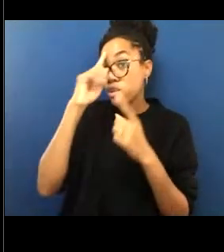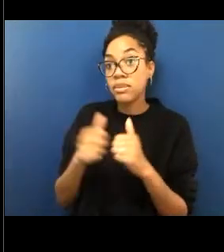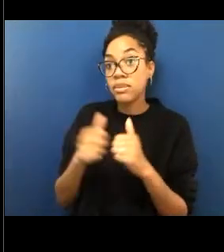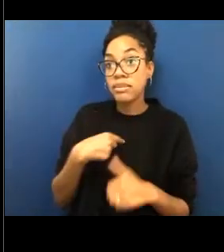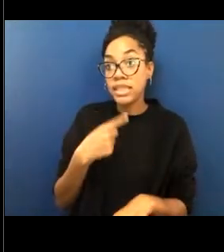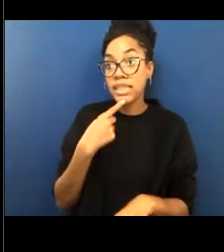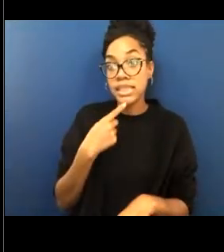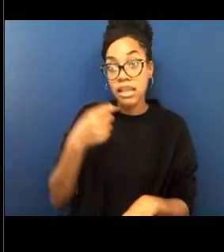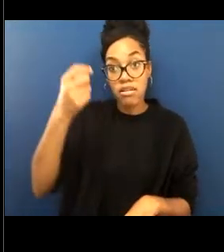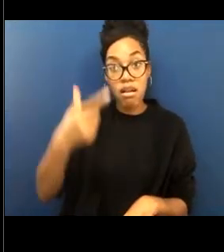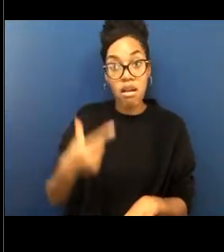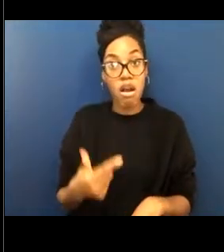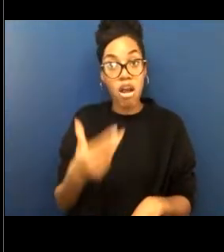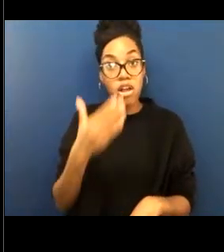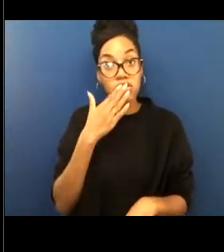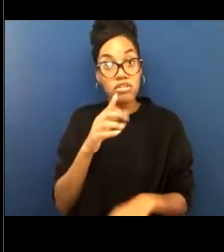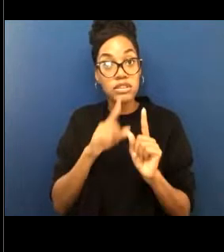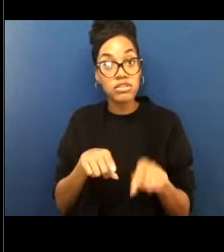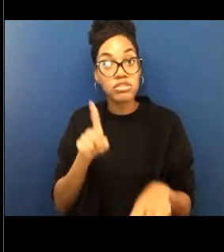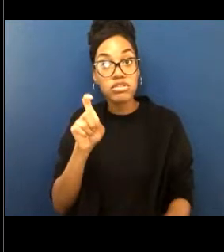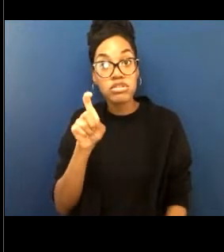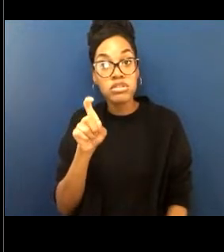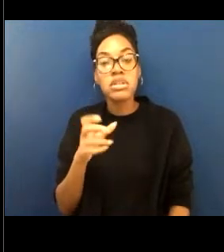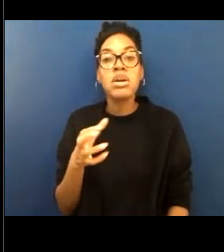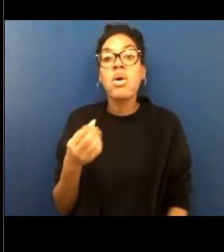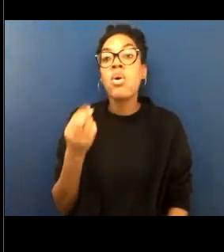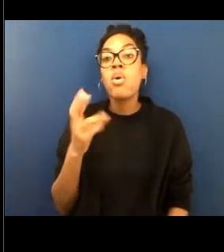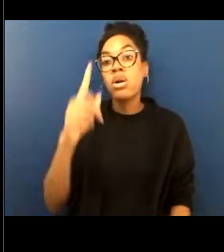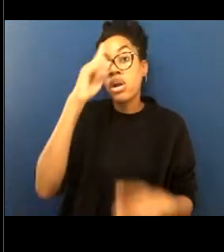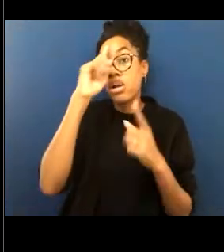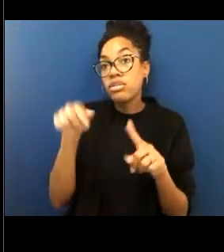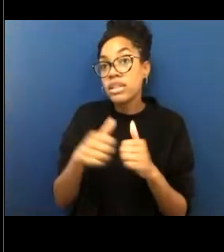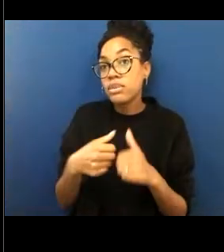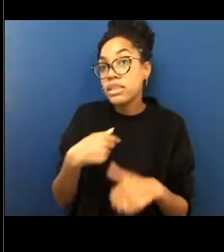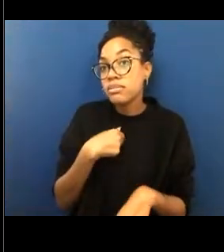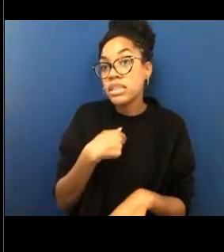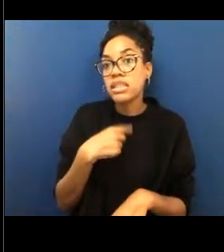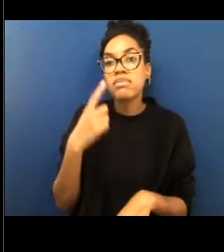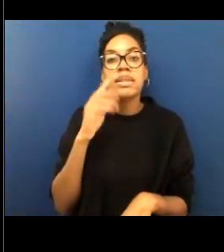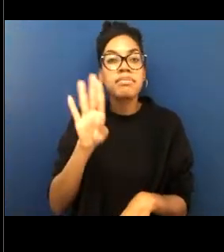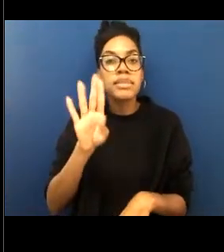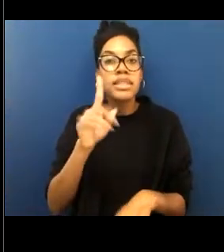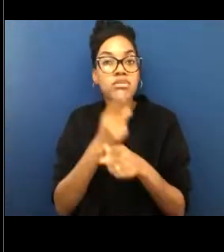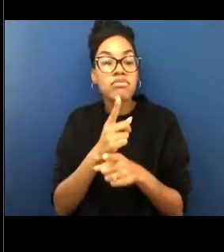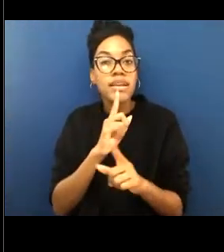"I think hypothesis B is right." Or maybe something that you guys thought of